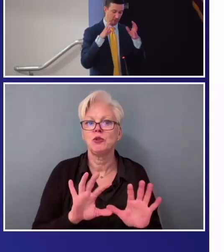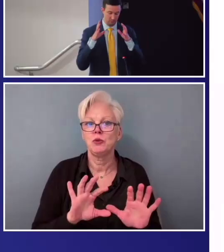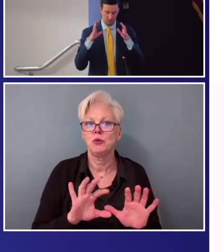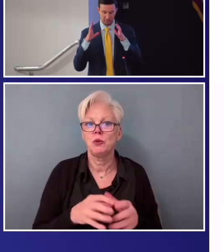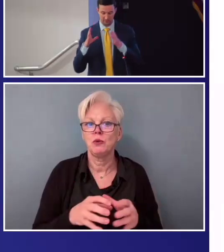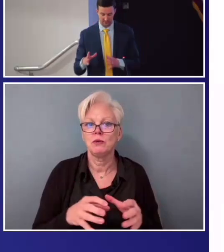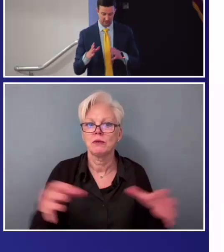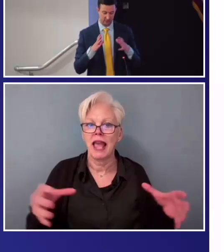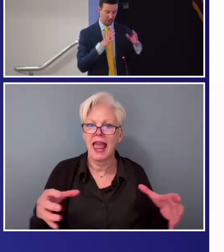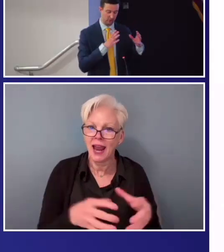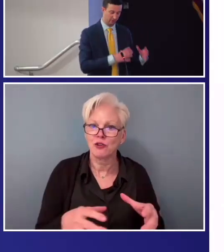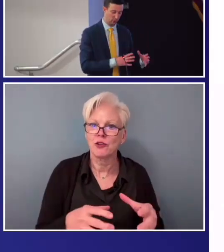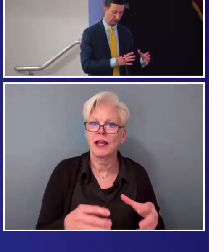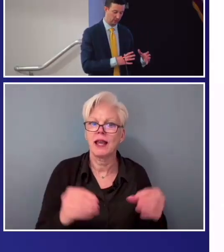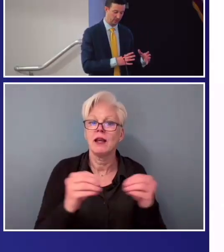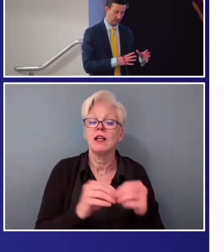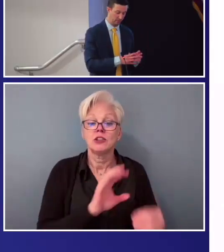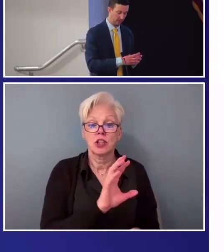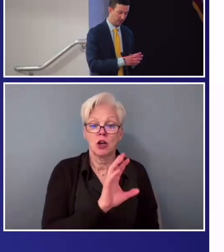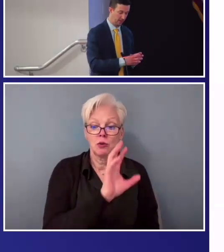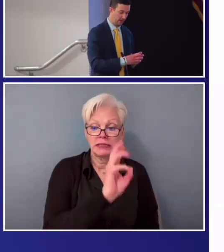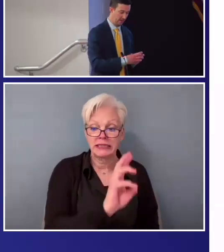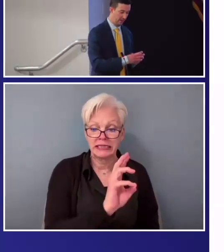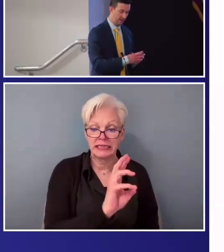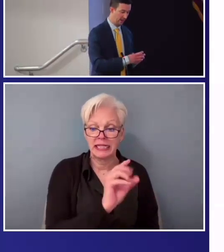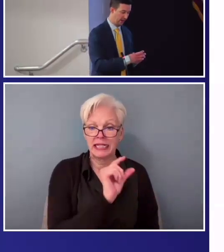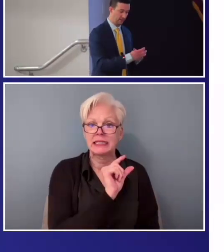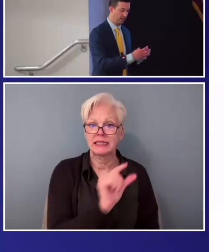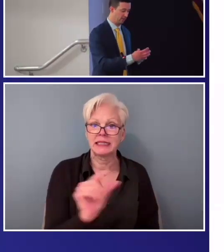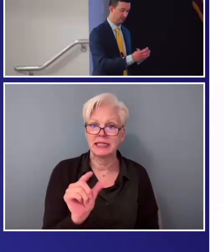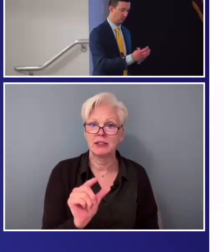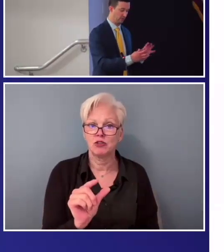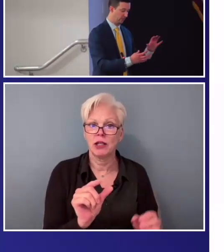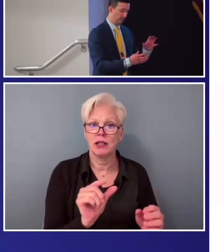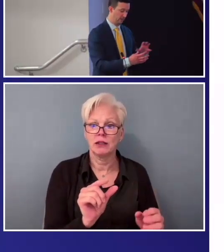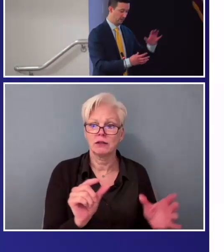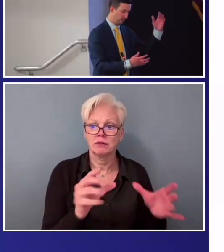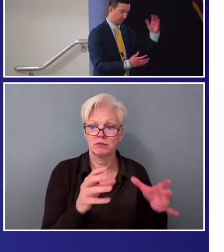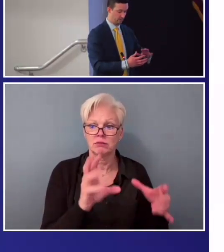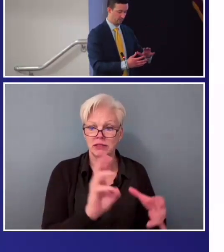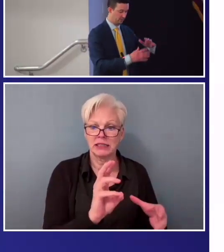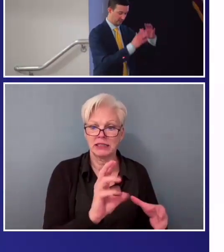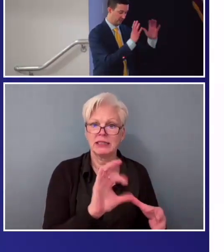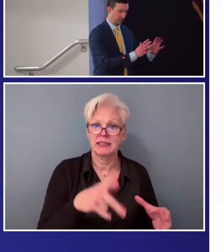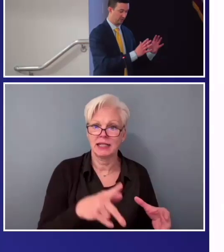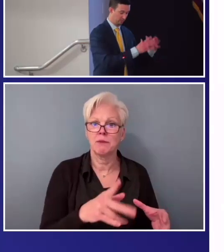you move from the six-digit to the four-digit CIP and another four -- another six-digit CIP,